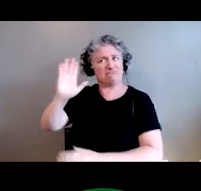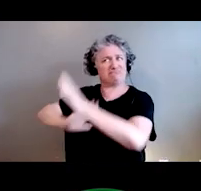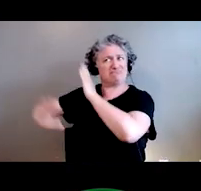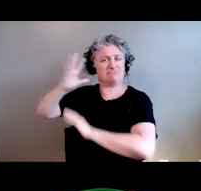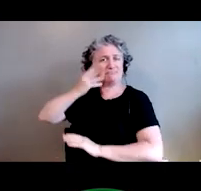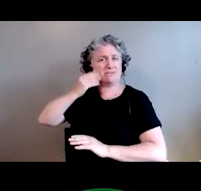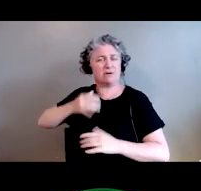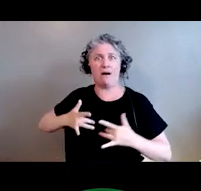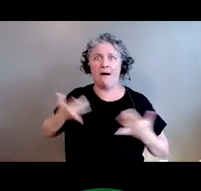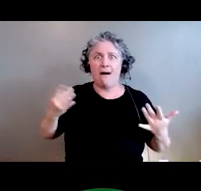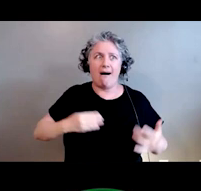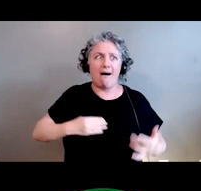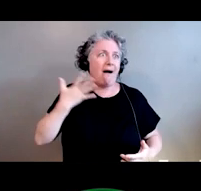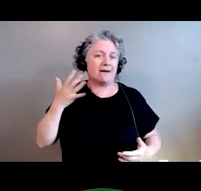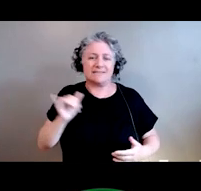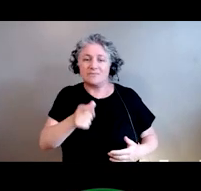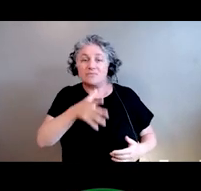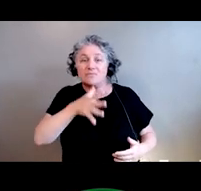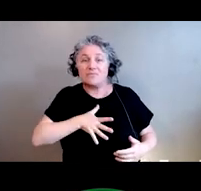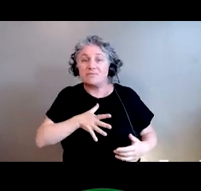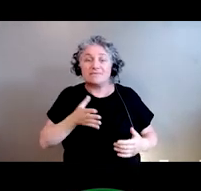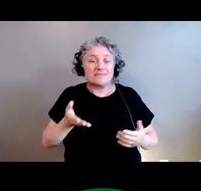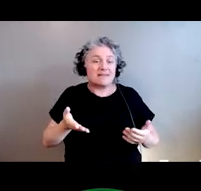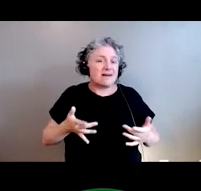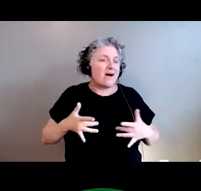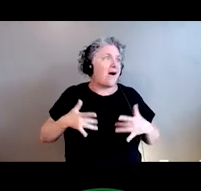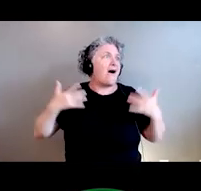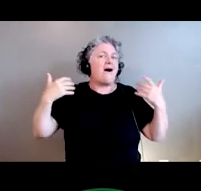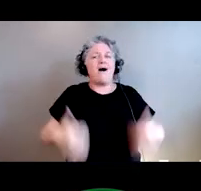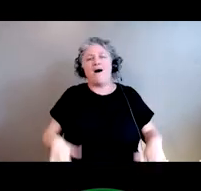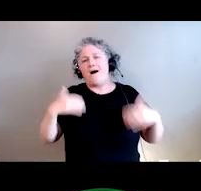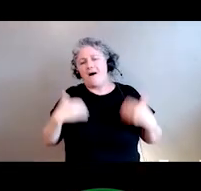In our parks, the opportunities are endless. Our vision at Rocky Mountain Adaptive is to